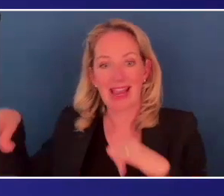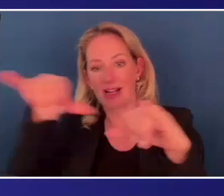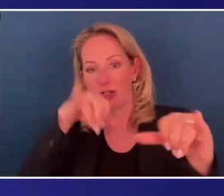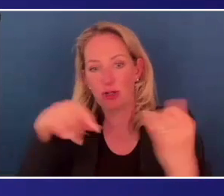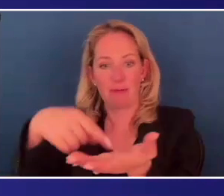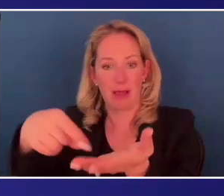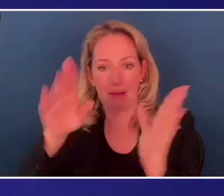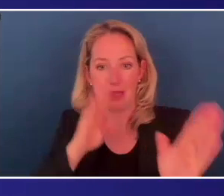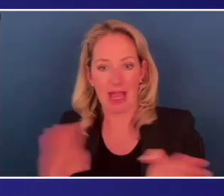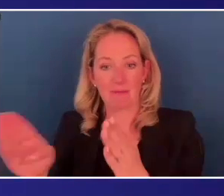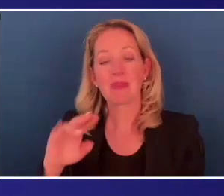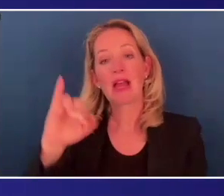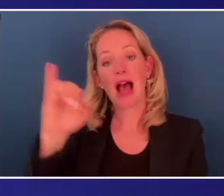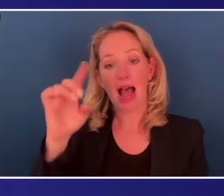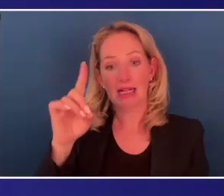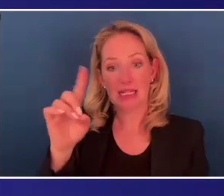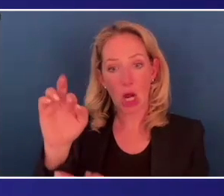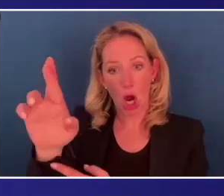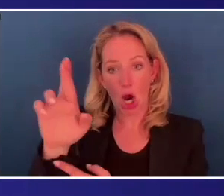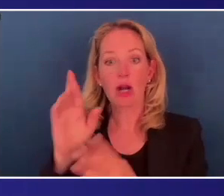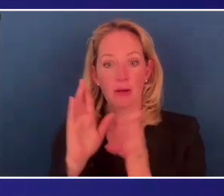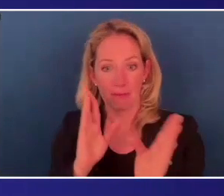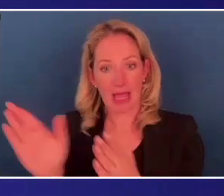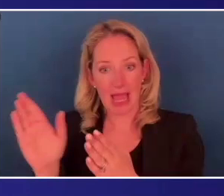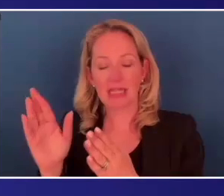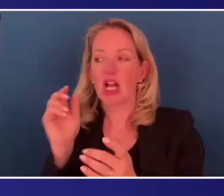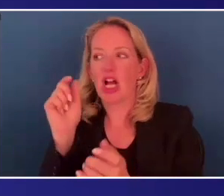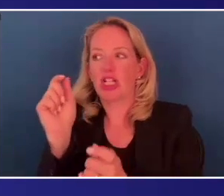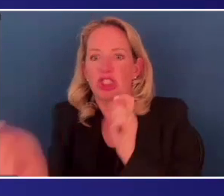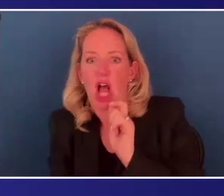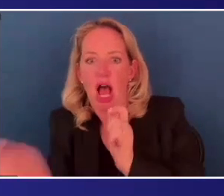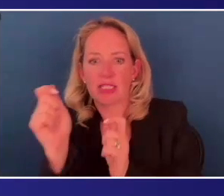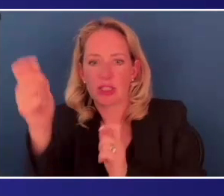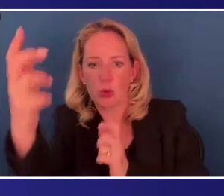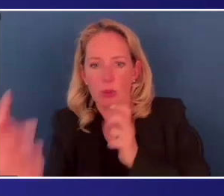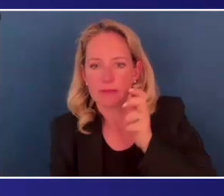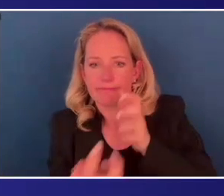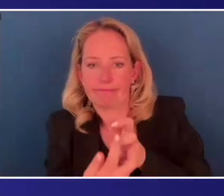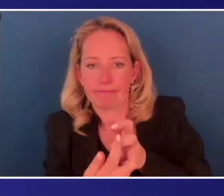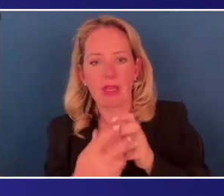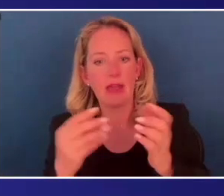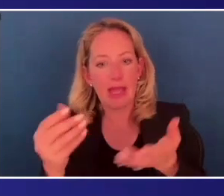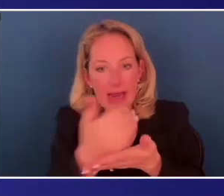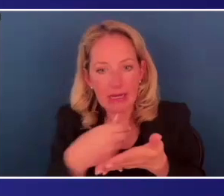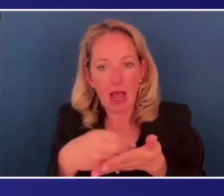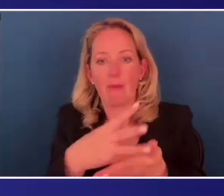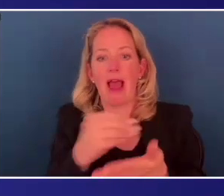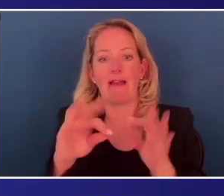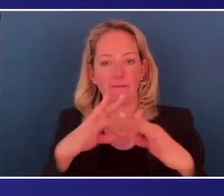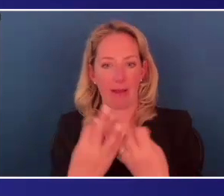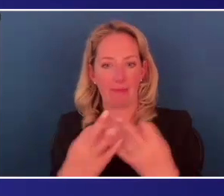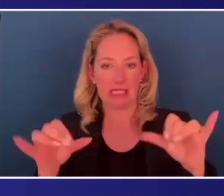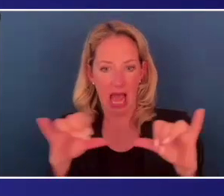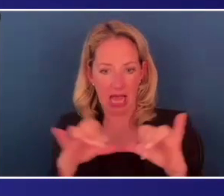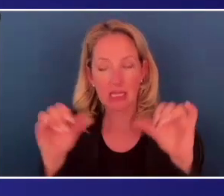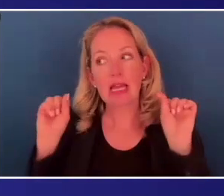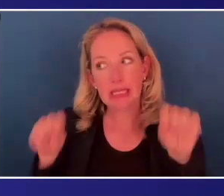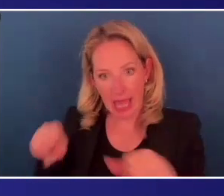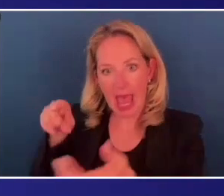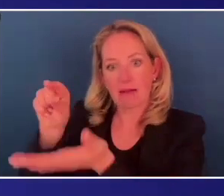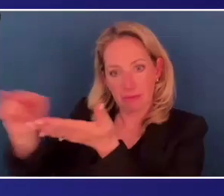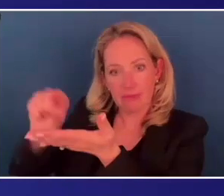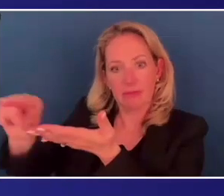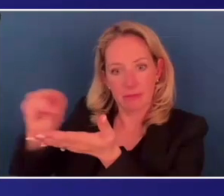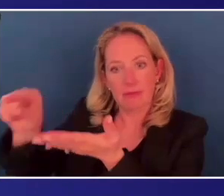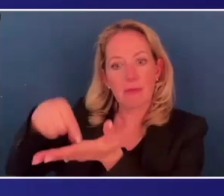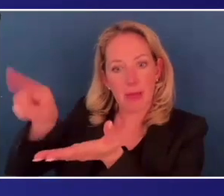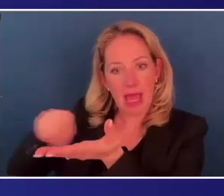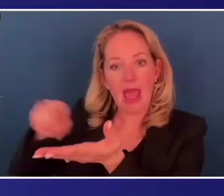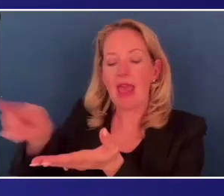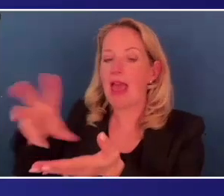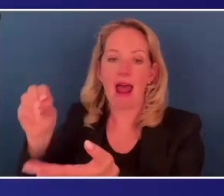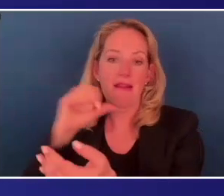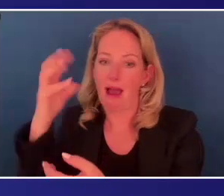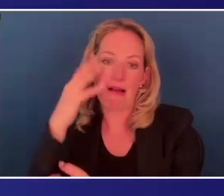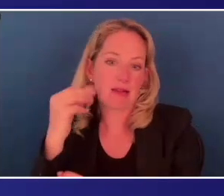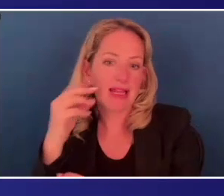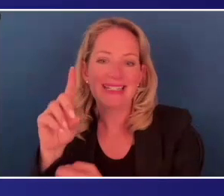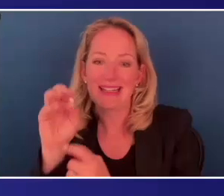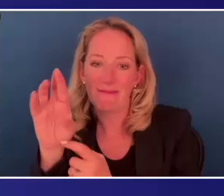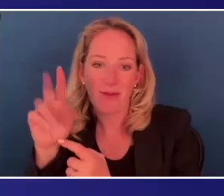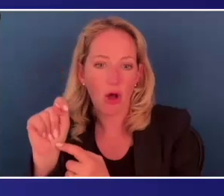IDR plans a just a borrowers monthly payment by their income and family size to enable them to stay current on their loans and avoid the devastation of default even in times of financial hardship.